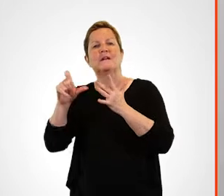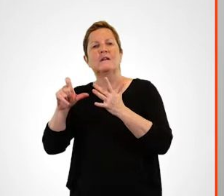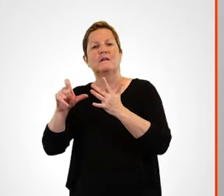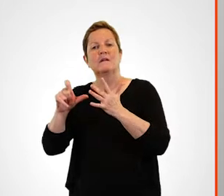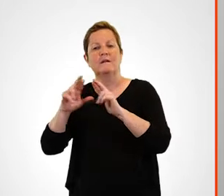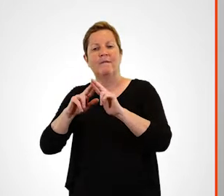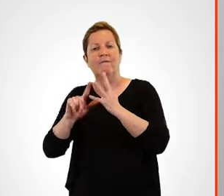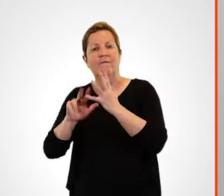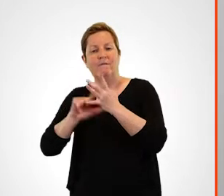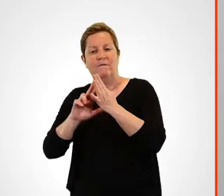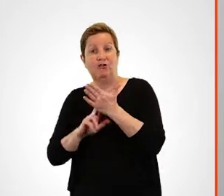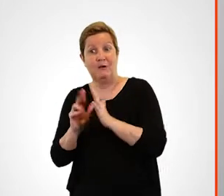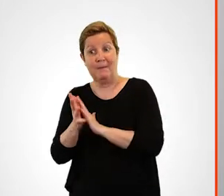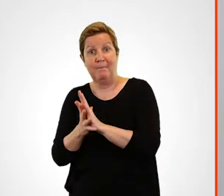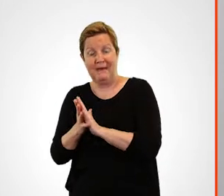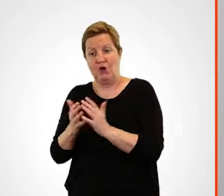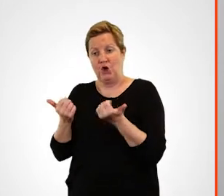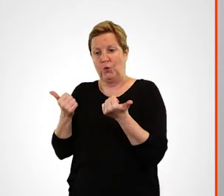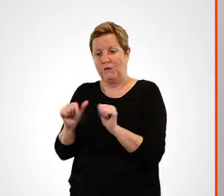This is using language to learn